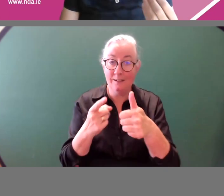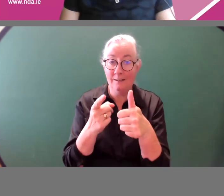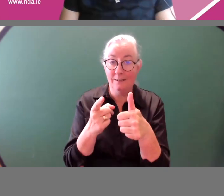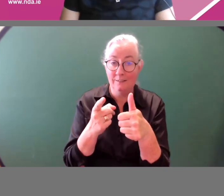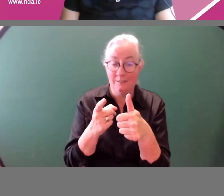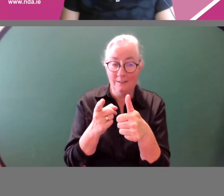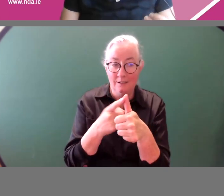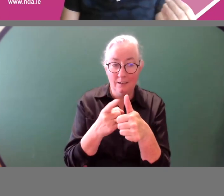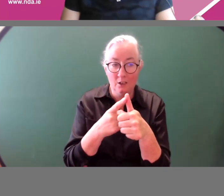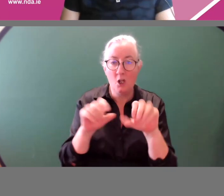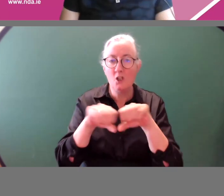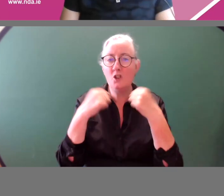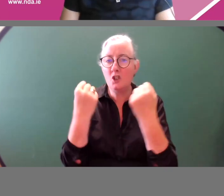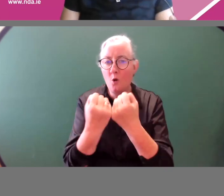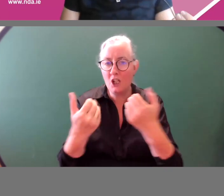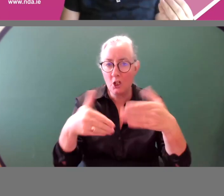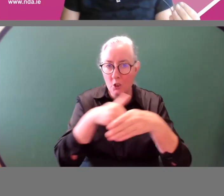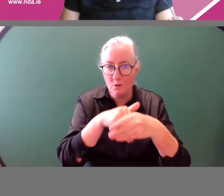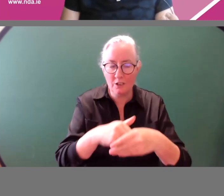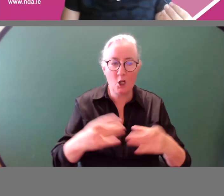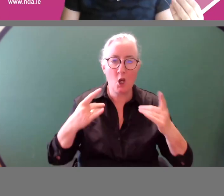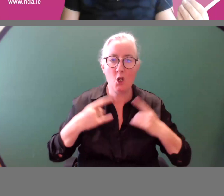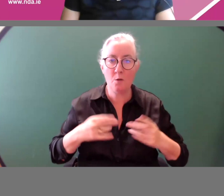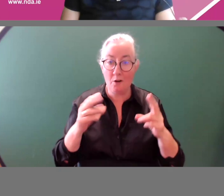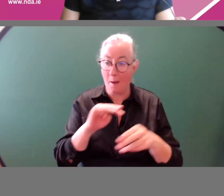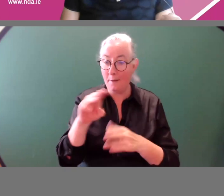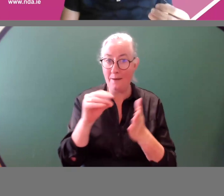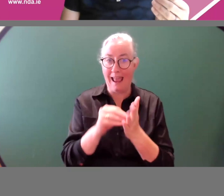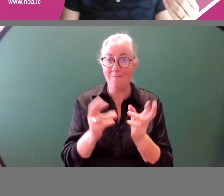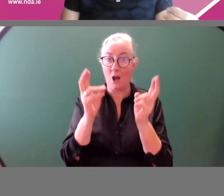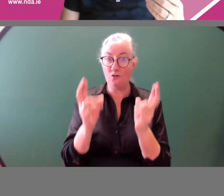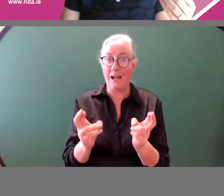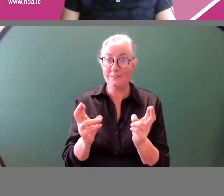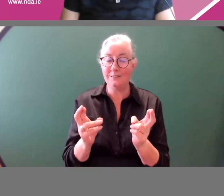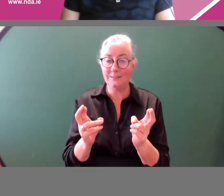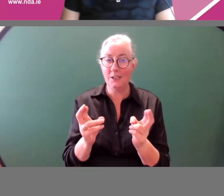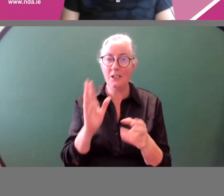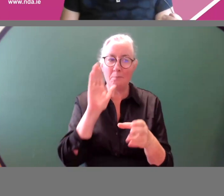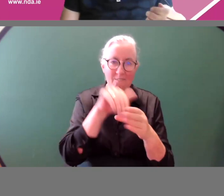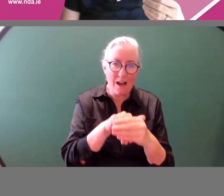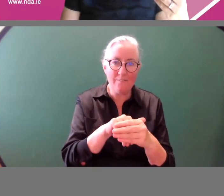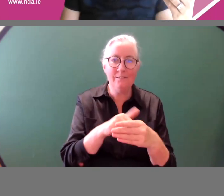social inclusion and human rights. People have a right to be involved and included in society.